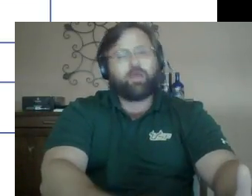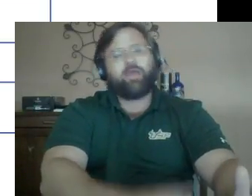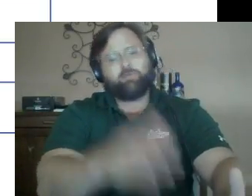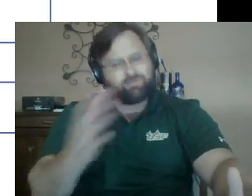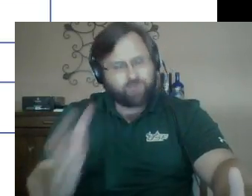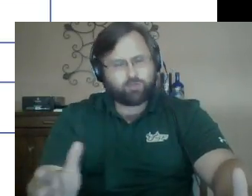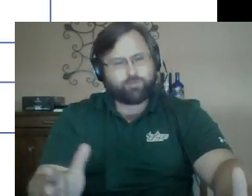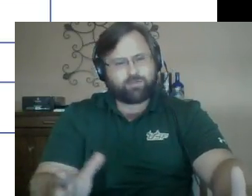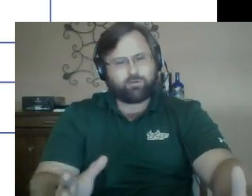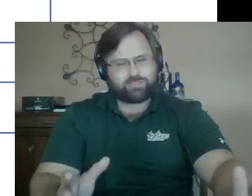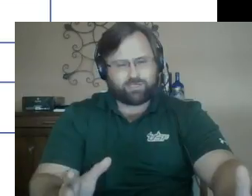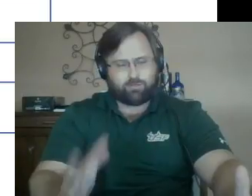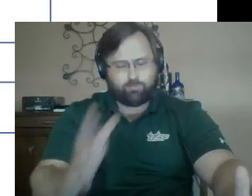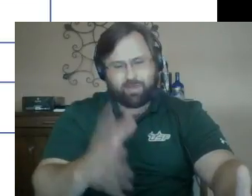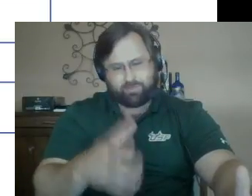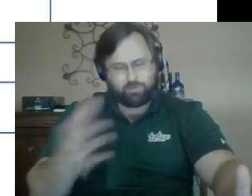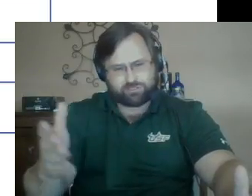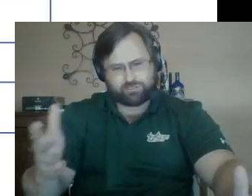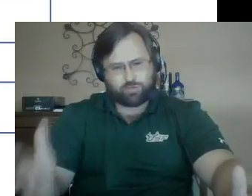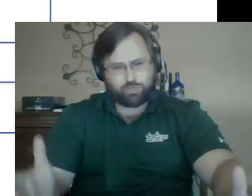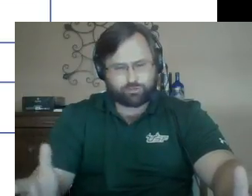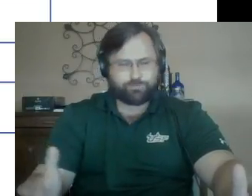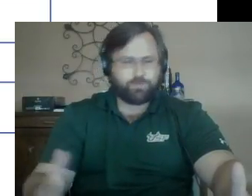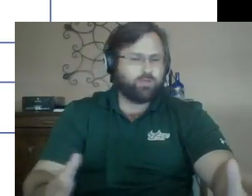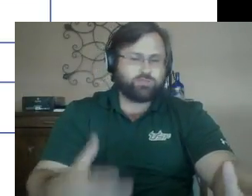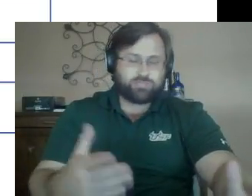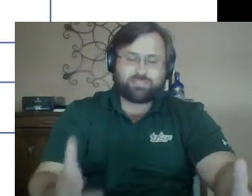and it would be followed by the question - by the question structure so just as